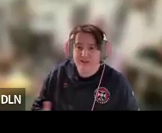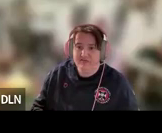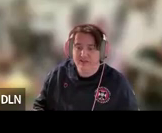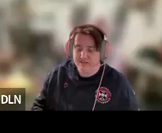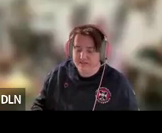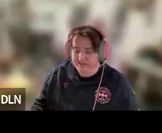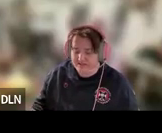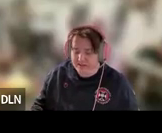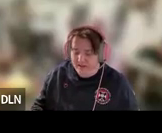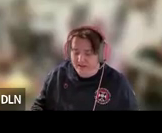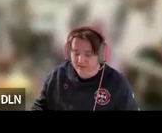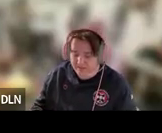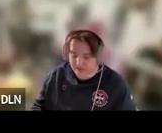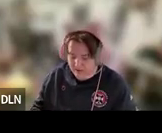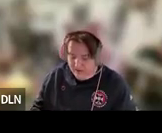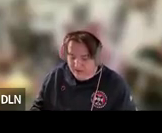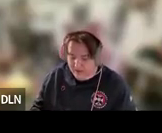I think I felt a sense of